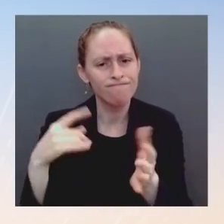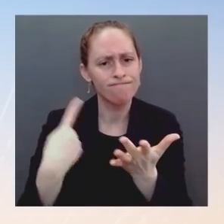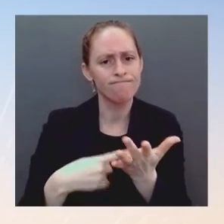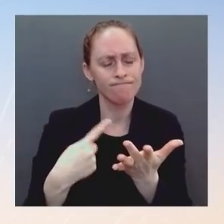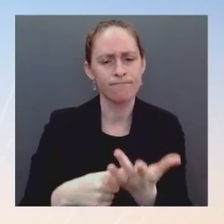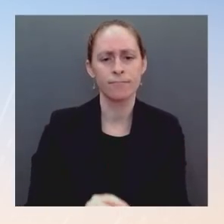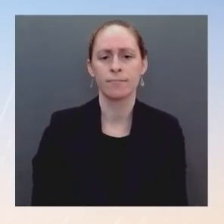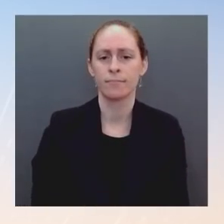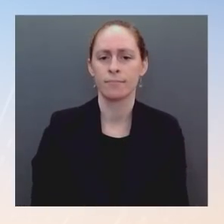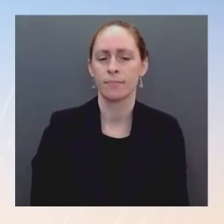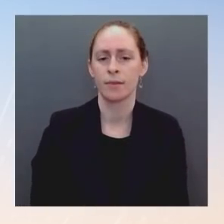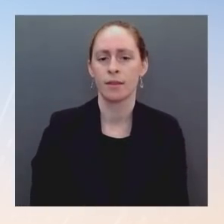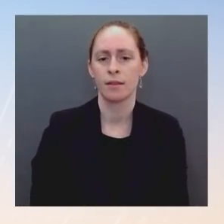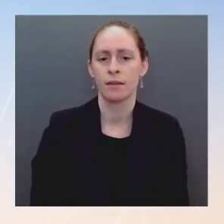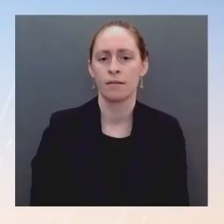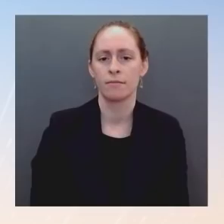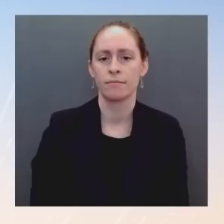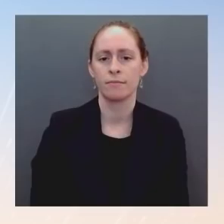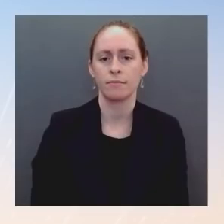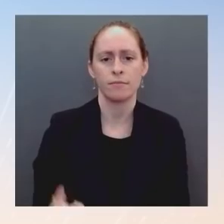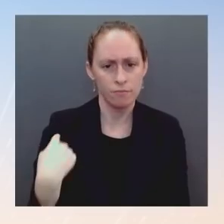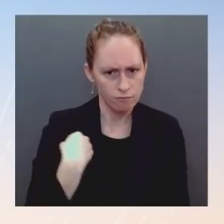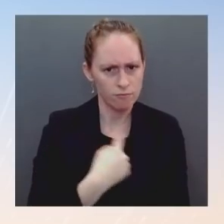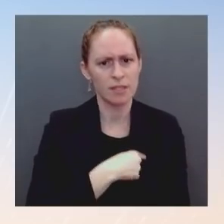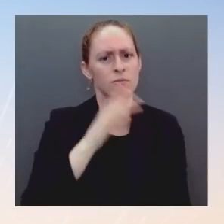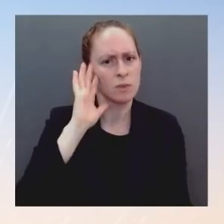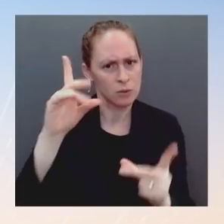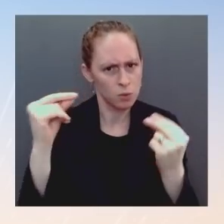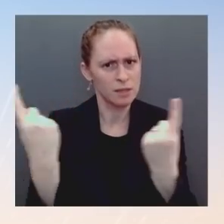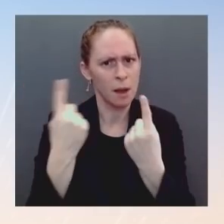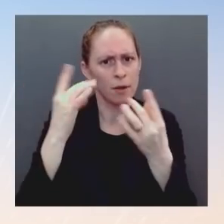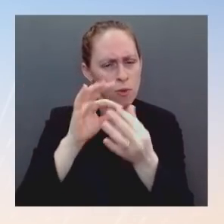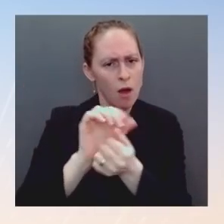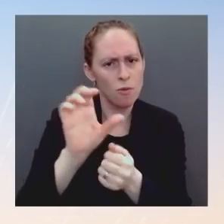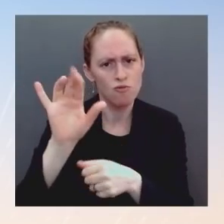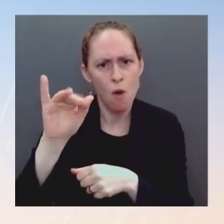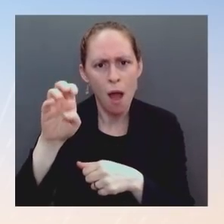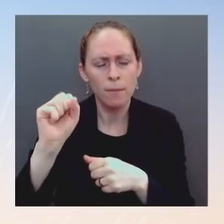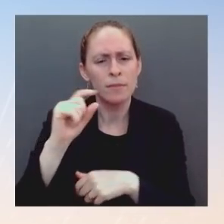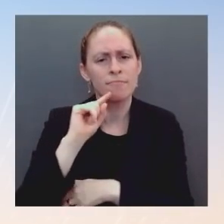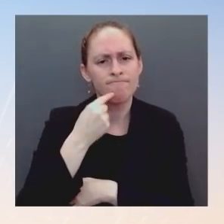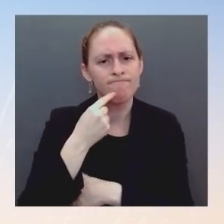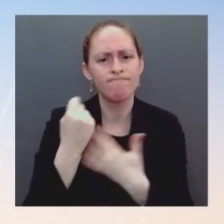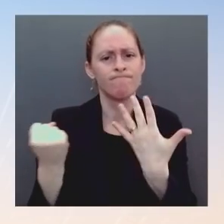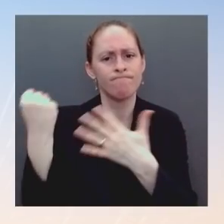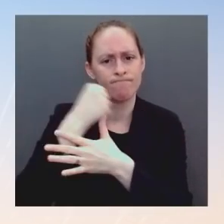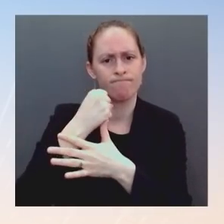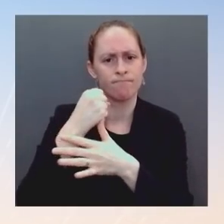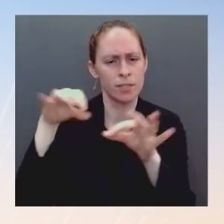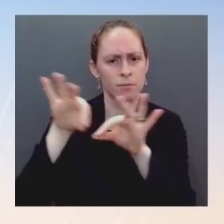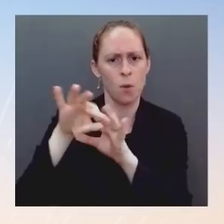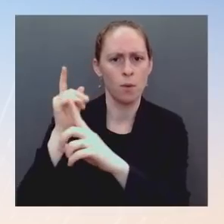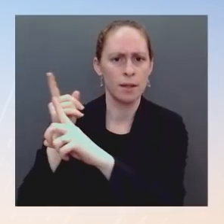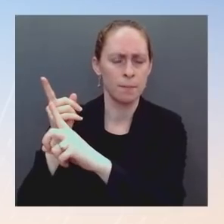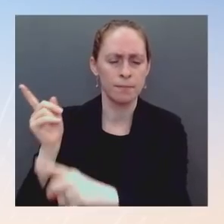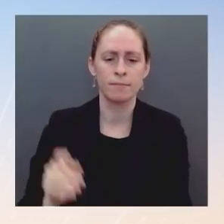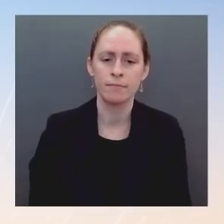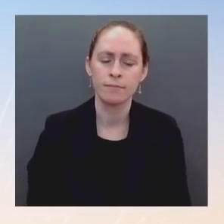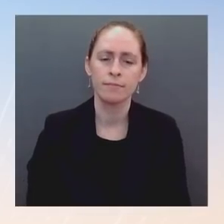The Press: Thank you. I appreciate that. And then, I wanted to move on to the DOJ. There is a letter from Tom Cotton today,